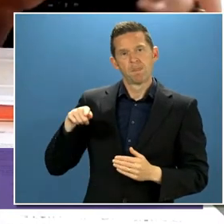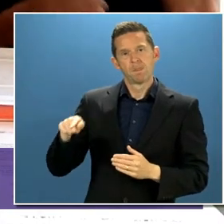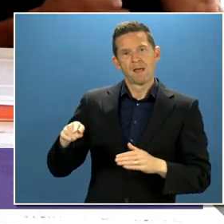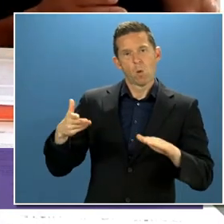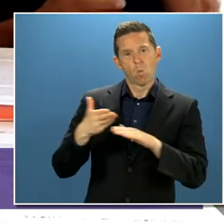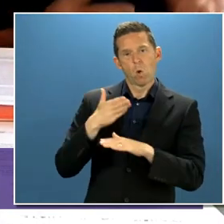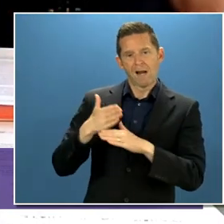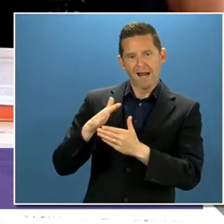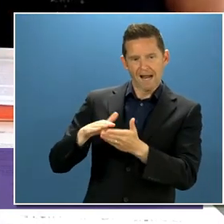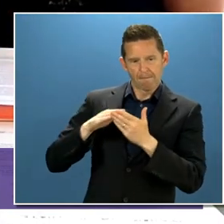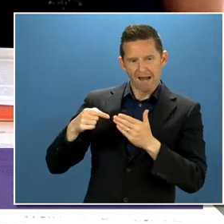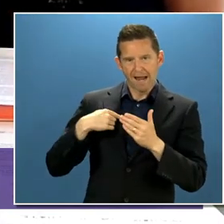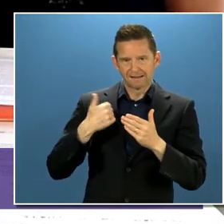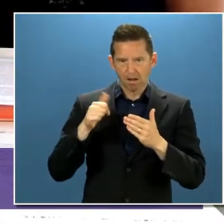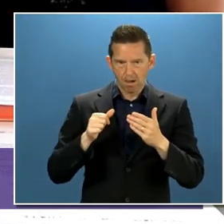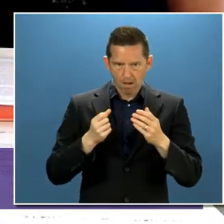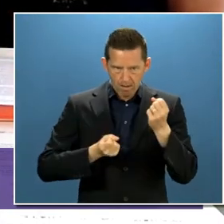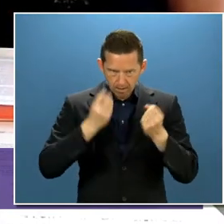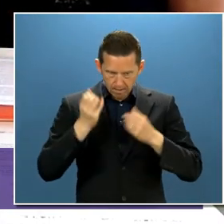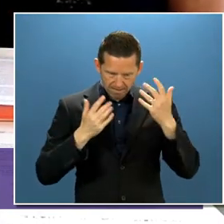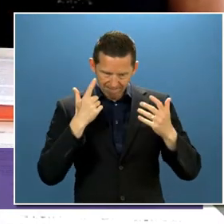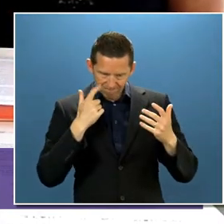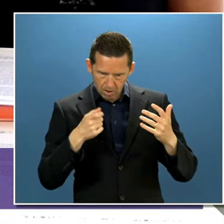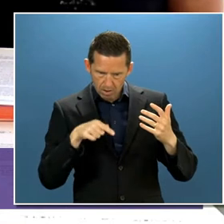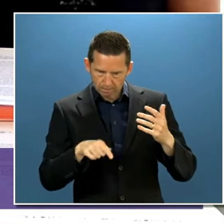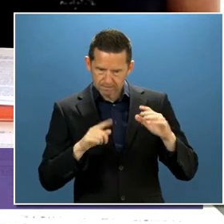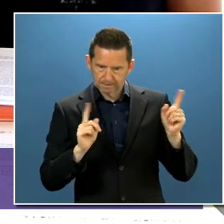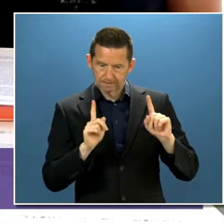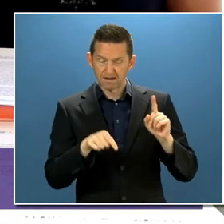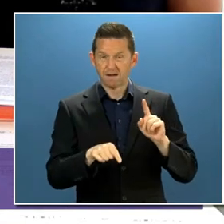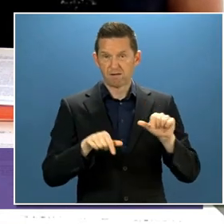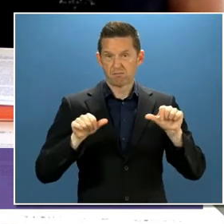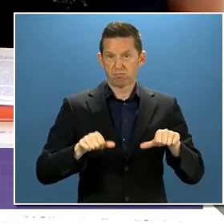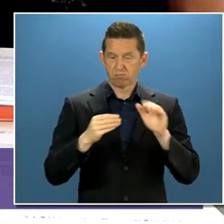distill this particular tool which we now use across the vast majority